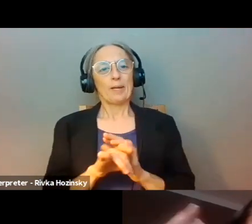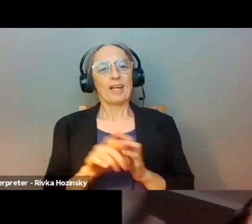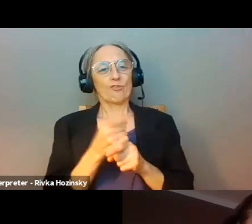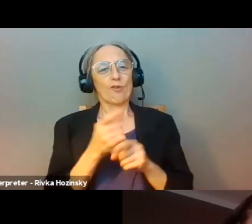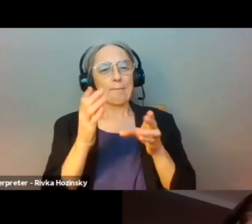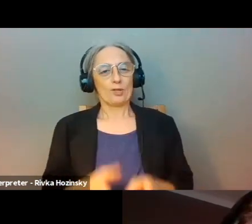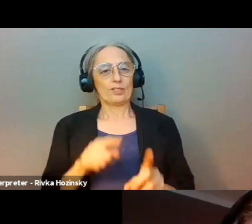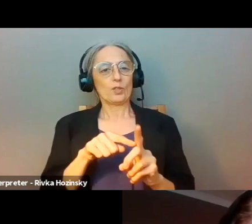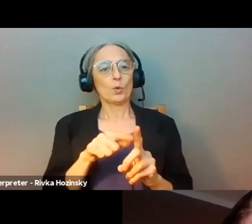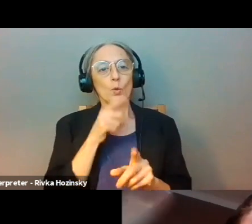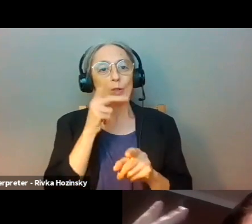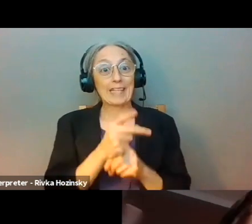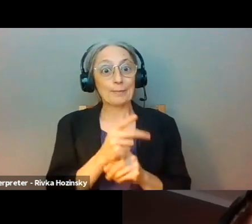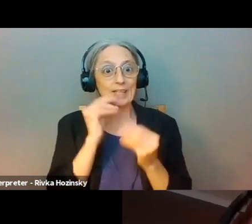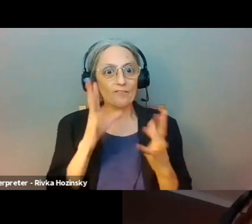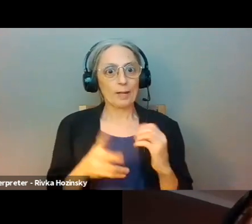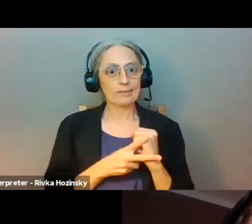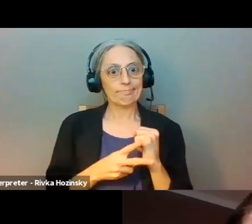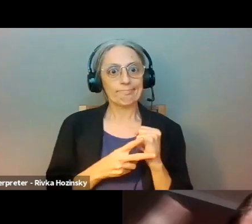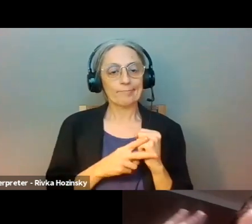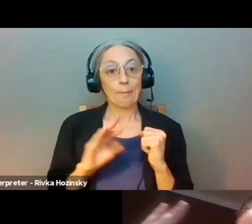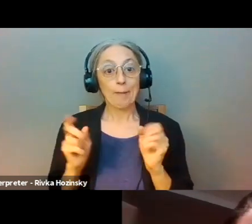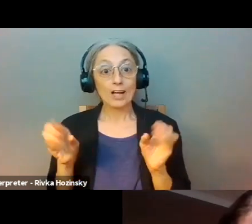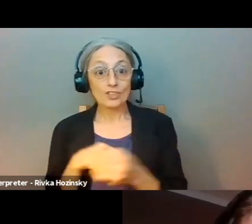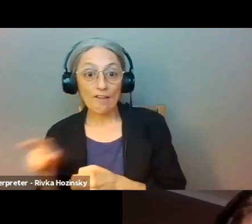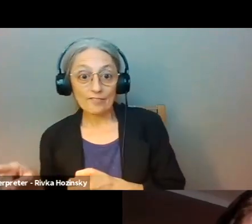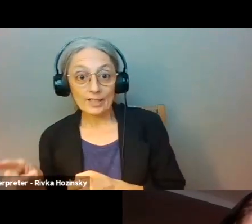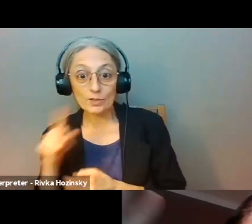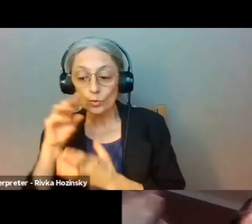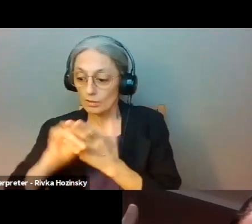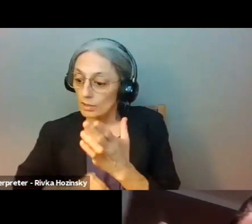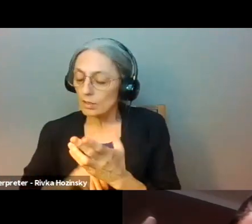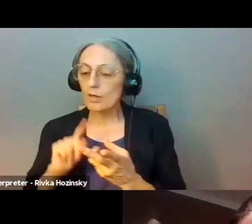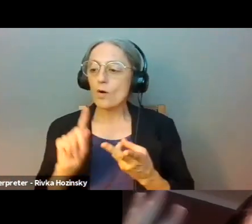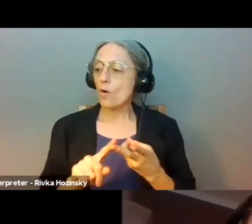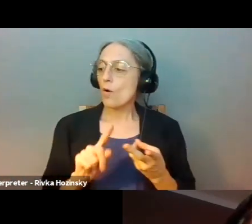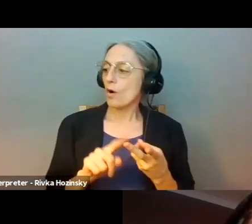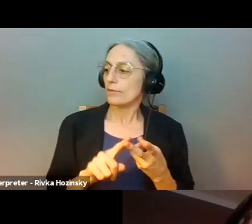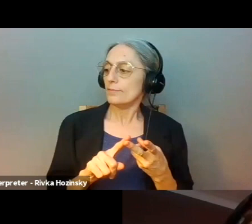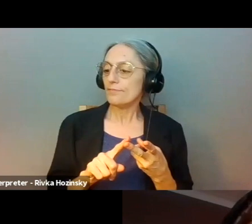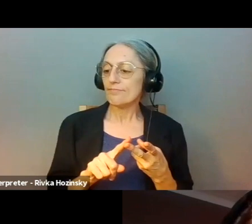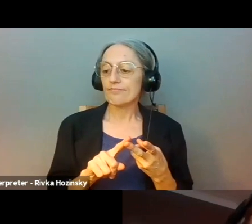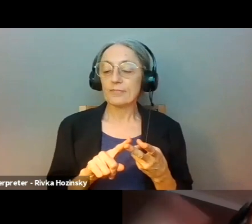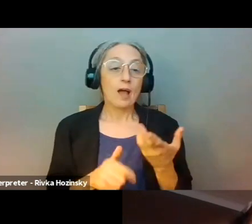of that information, whether it's through your box office staff or whether it's through another individual, with your team of just